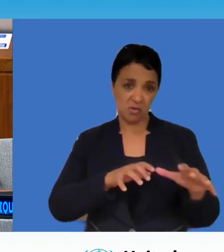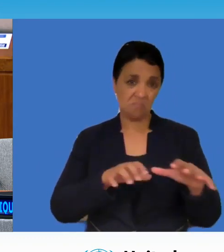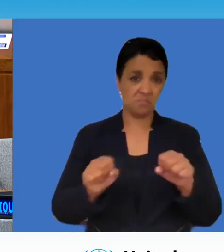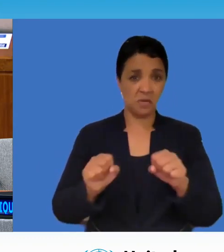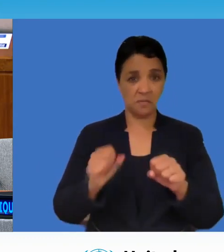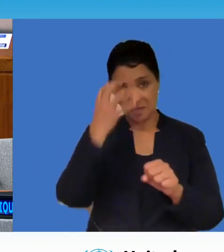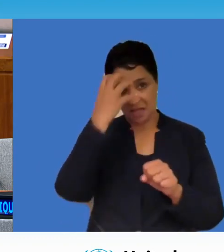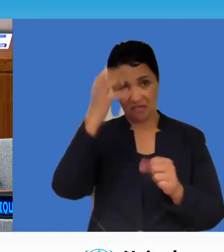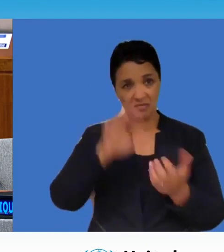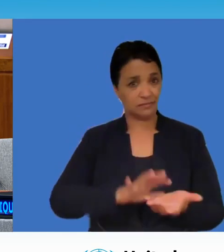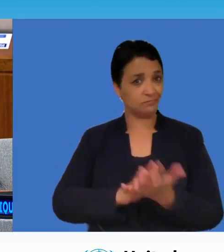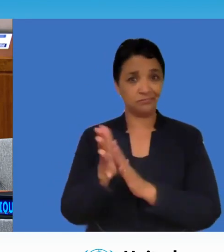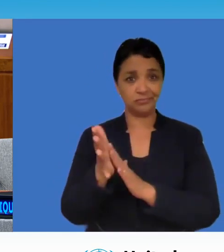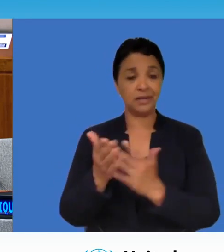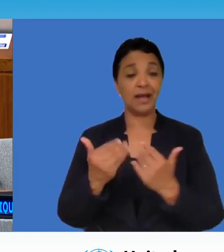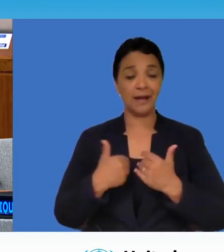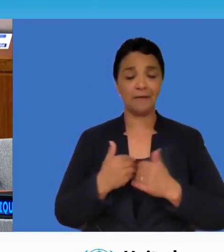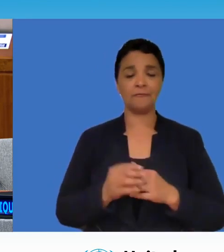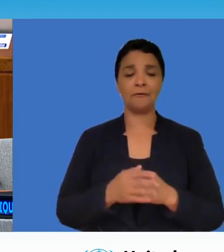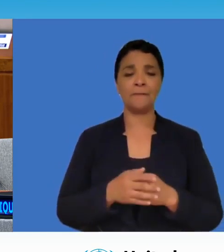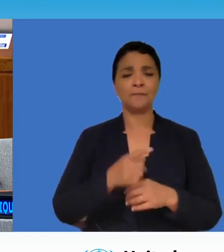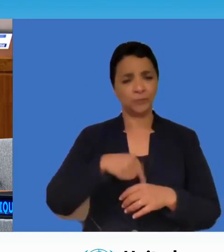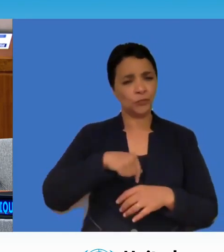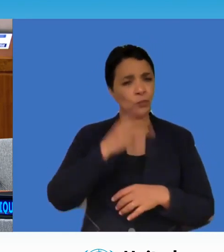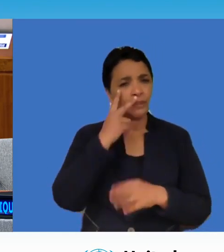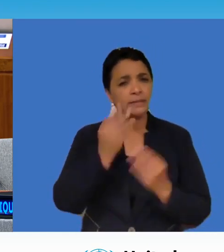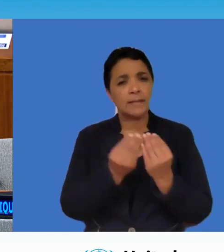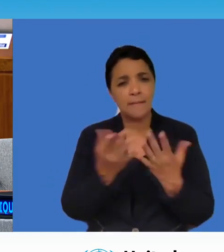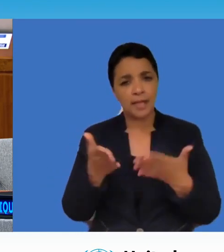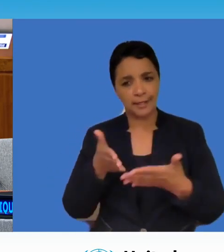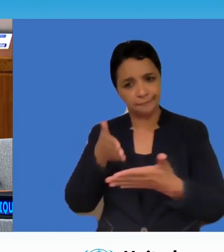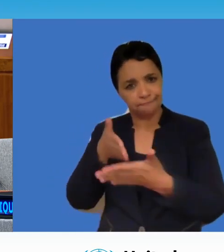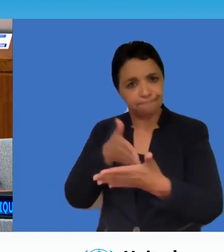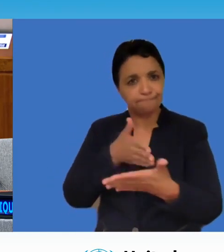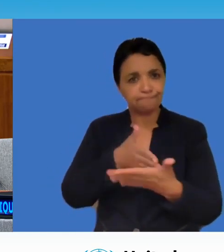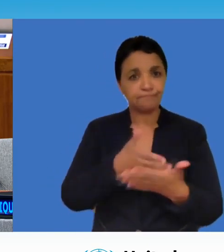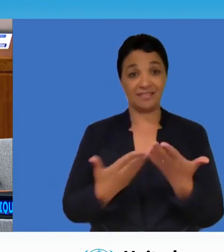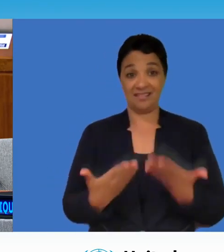various challenges and constraint the national Unity government together with ethnic resistant